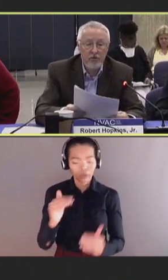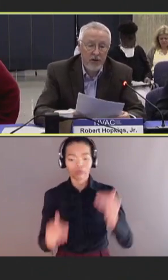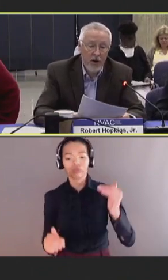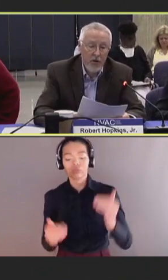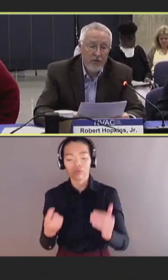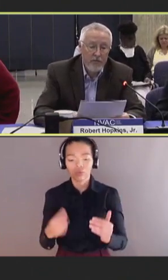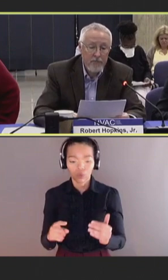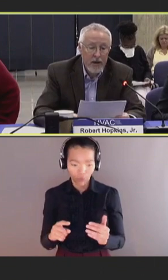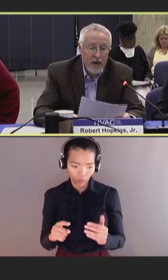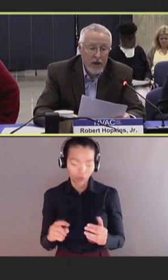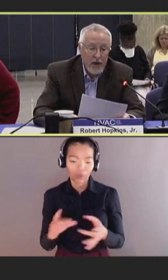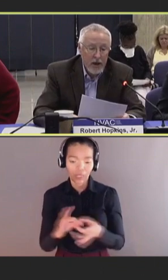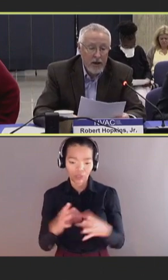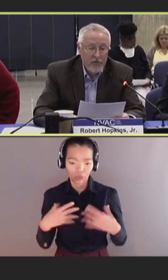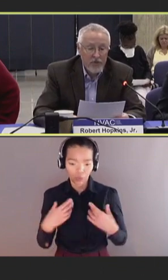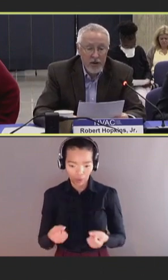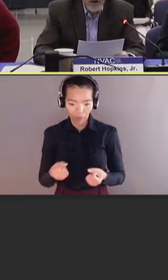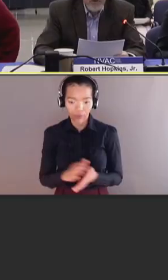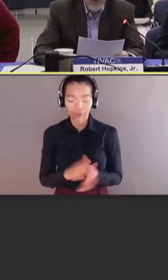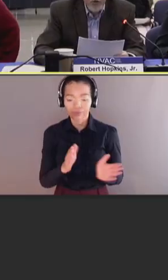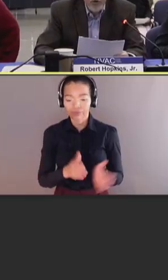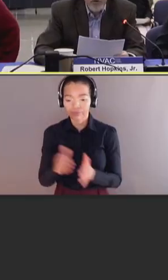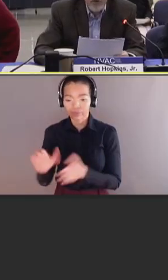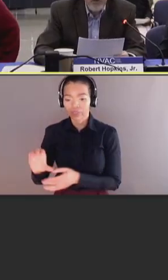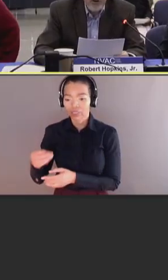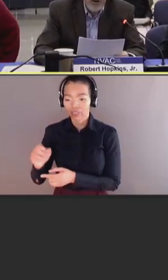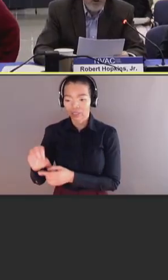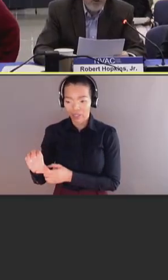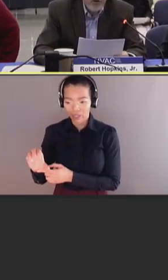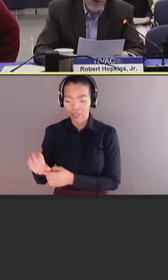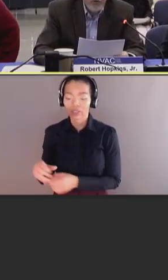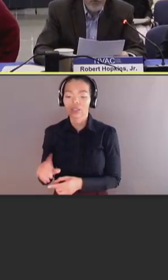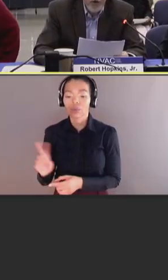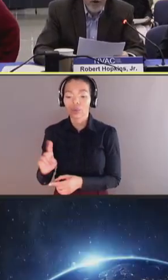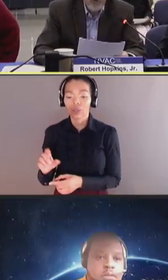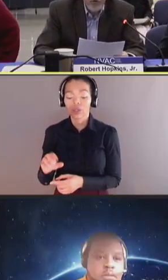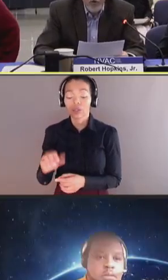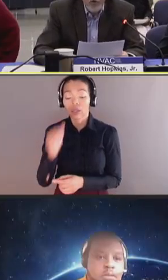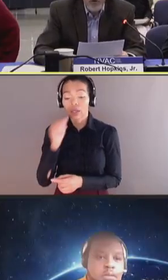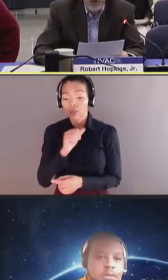health. And SEAHEC is an organization in Arizona that responds to emerging needs